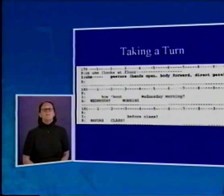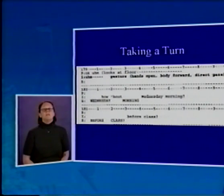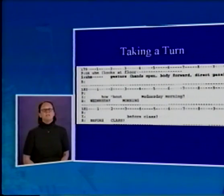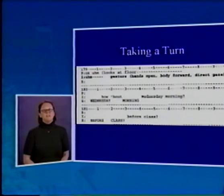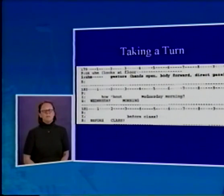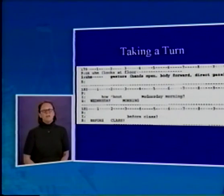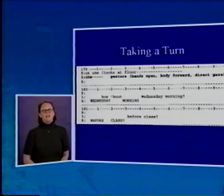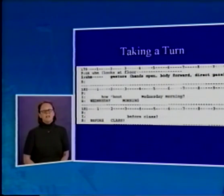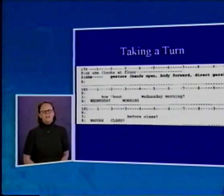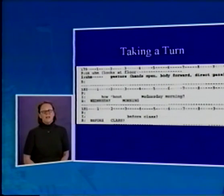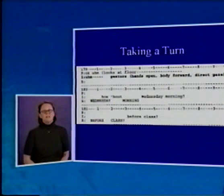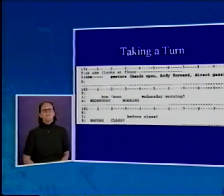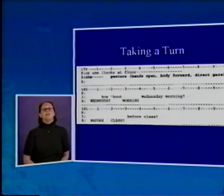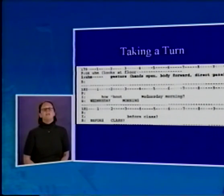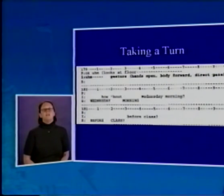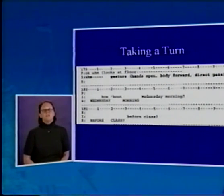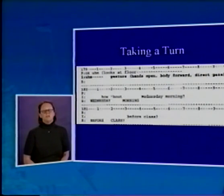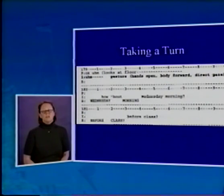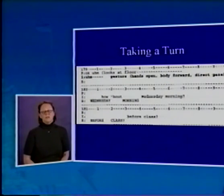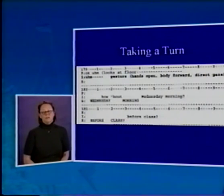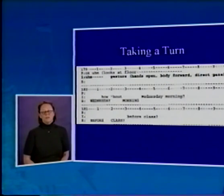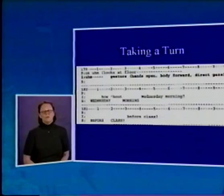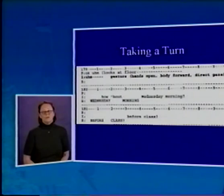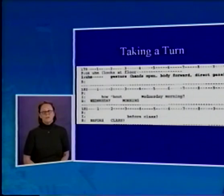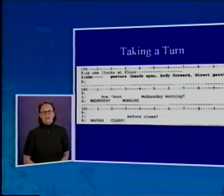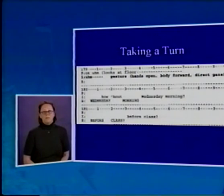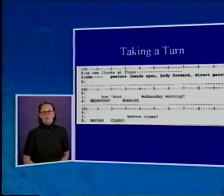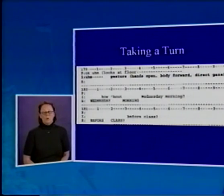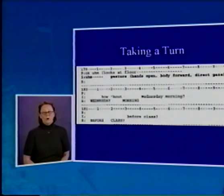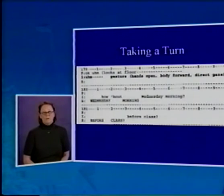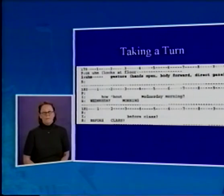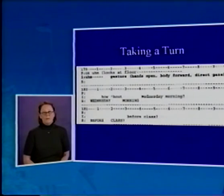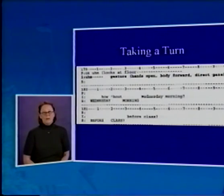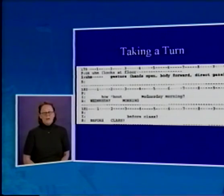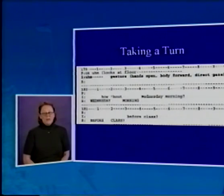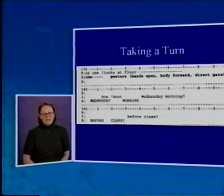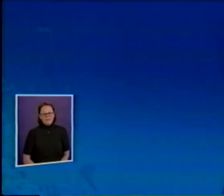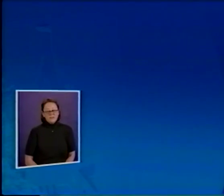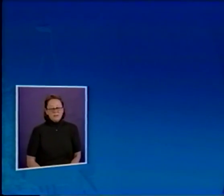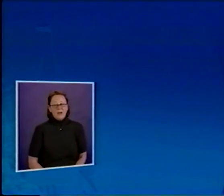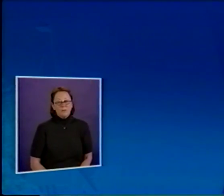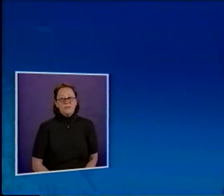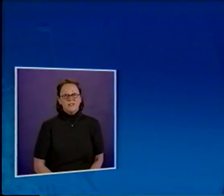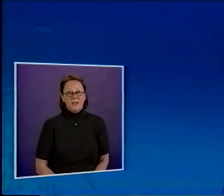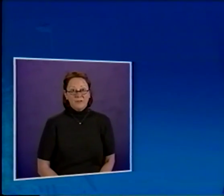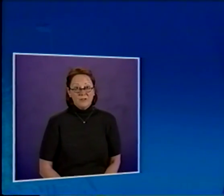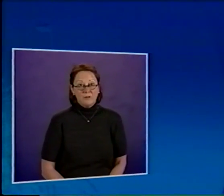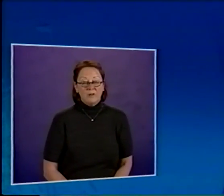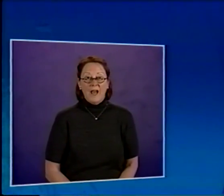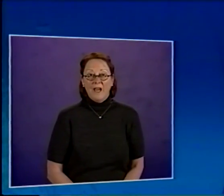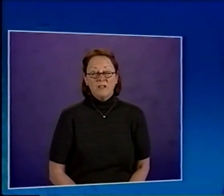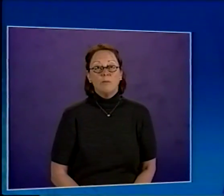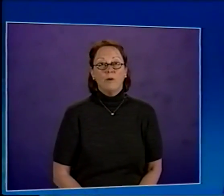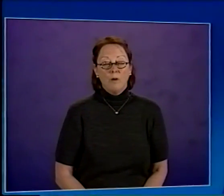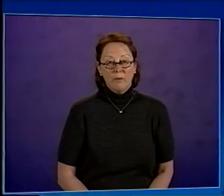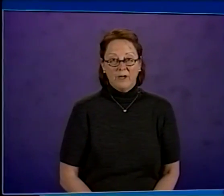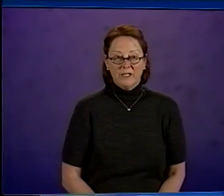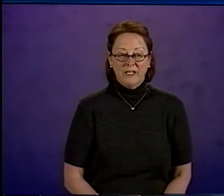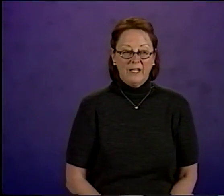but simply indicates that the -- the Deaf student should say more. This helps the Deaf student act appropriately